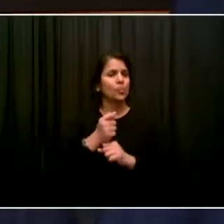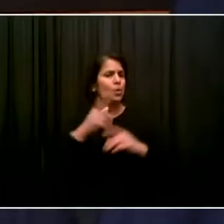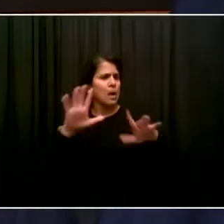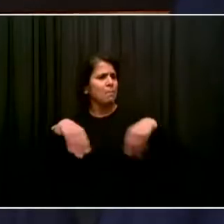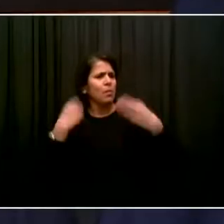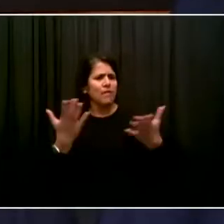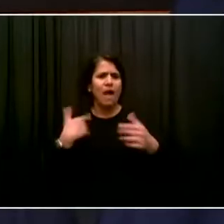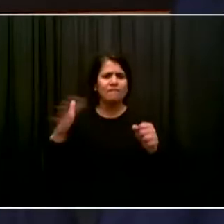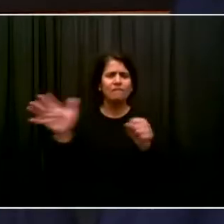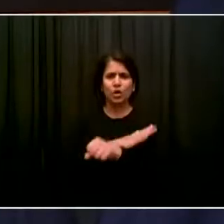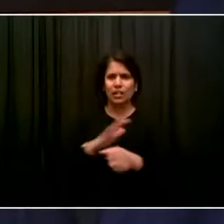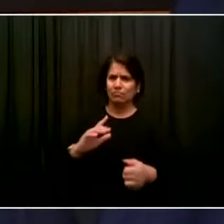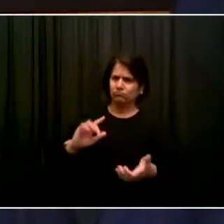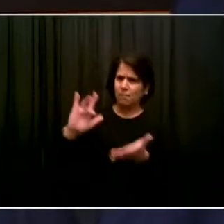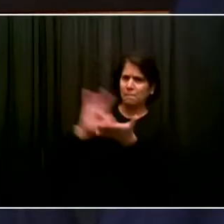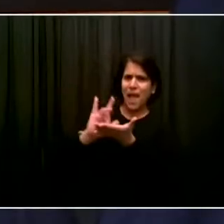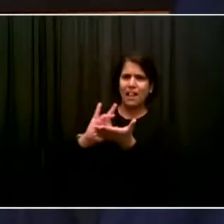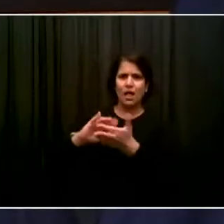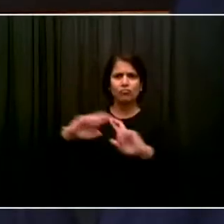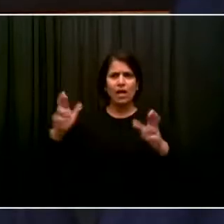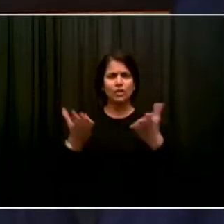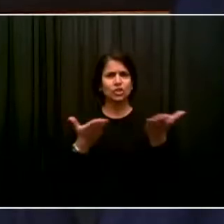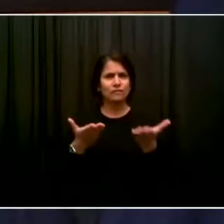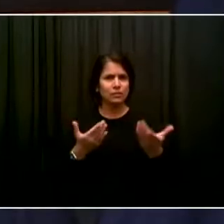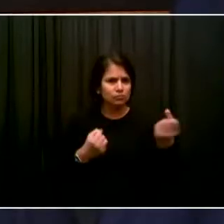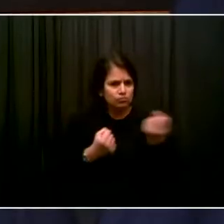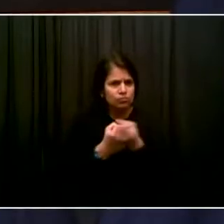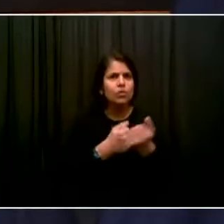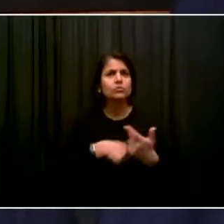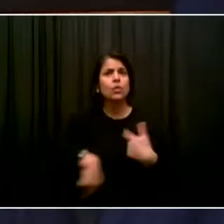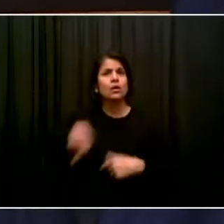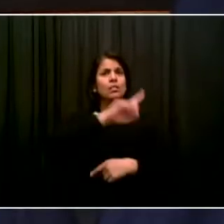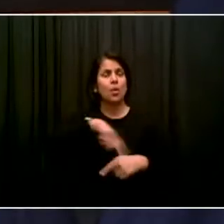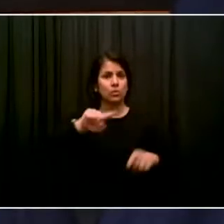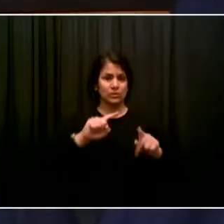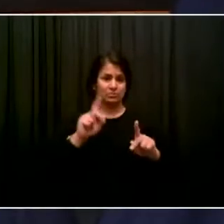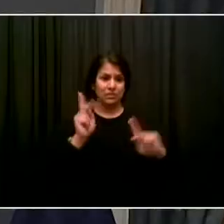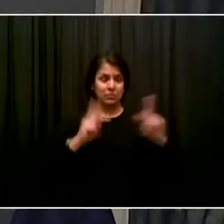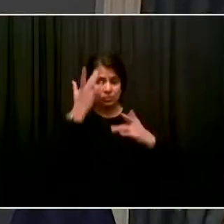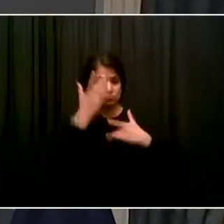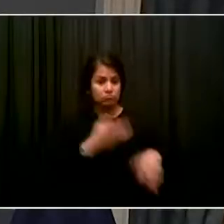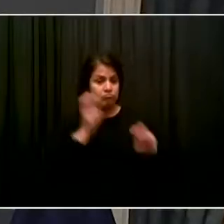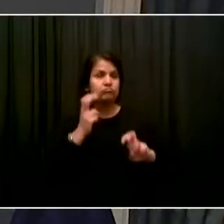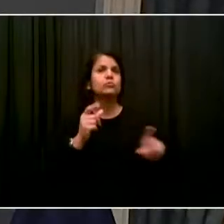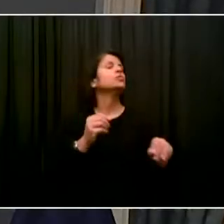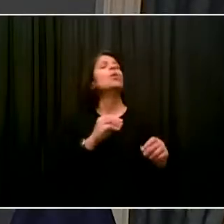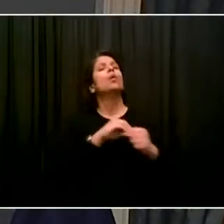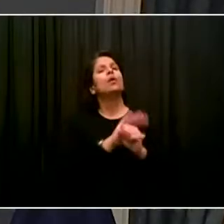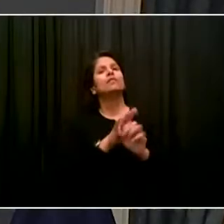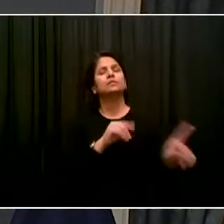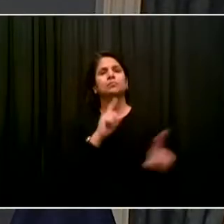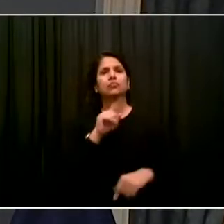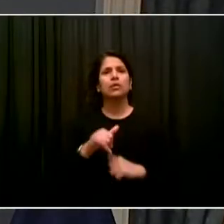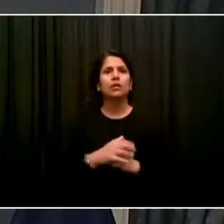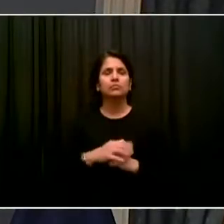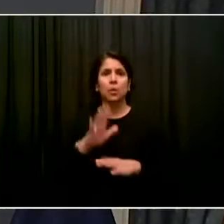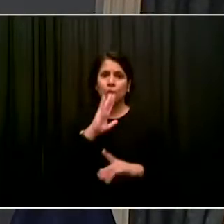ALL AND THOSE WITH SEVERE CASES HAVE THE MEDICAL TREATMENT ETHY